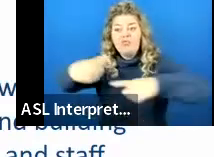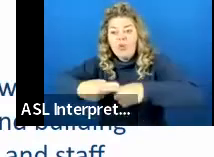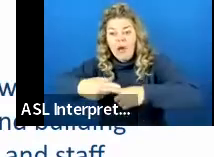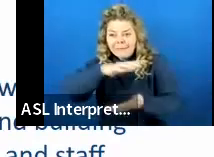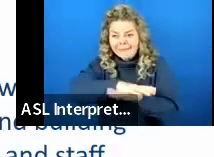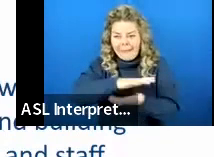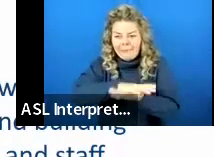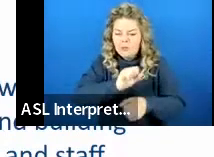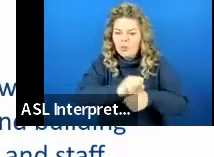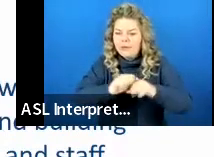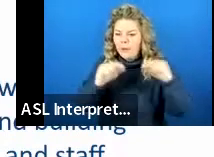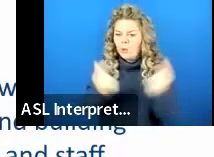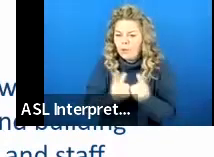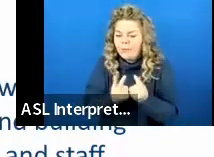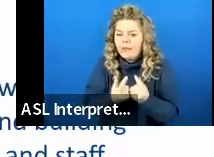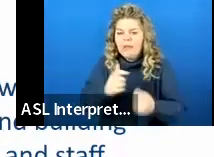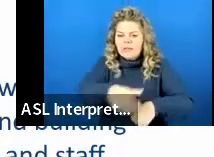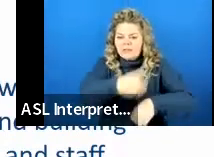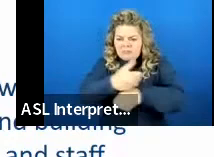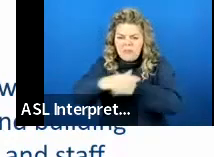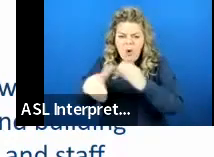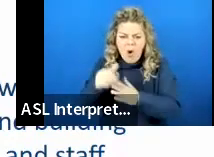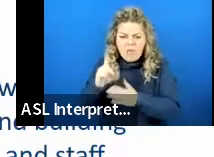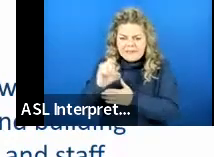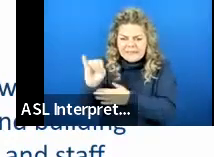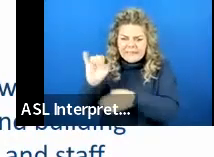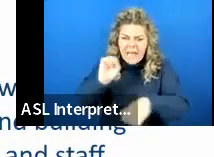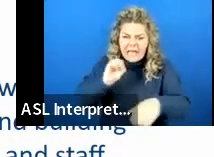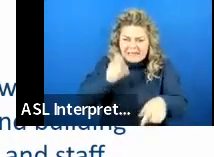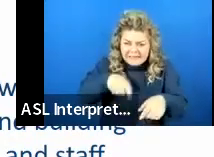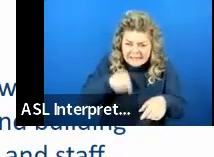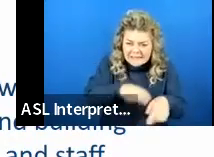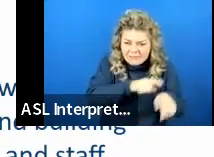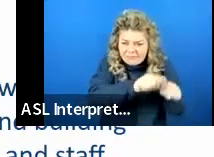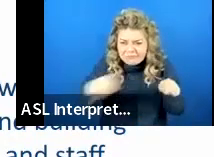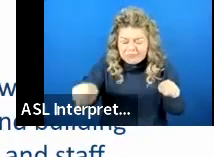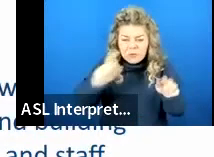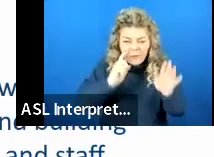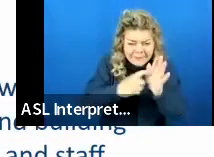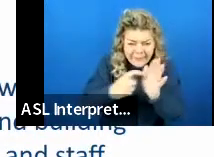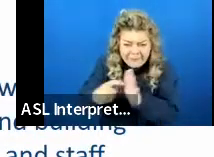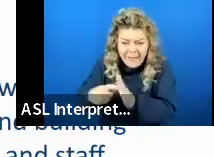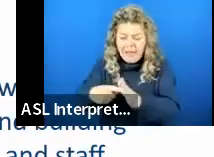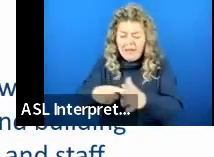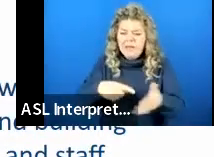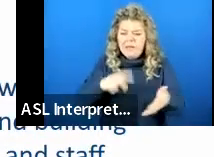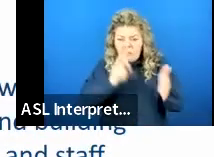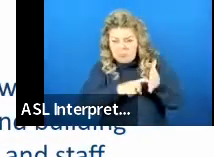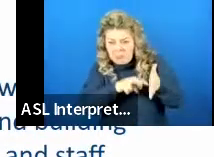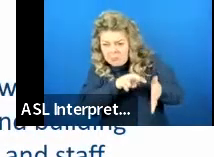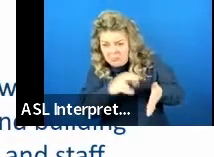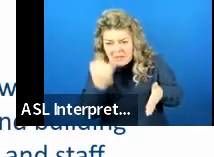to map the DEI resources and needs across campus to identify areas of capacity and gaps.